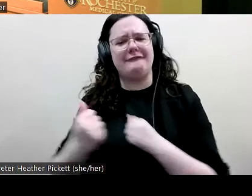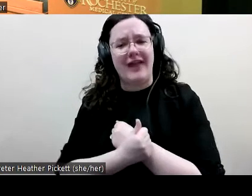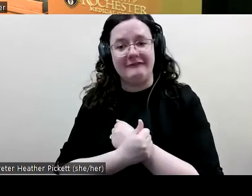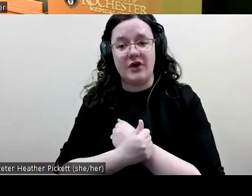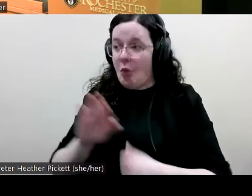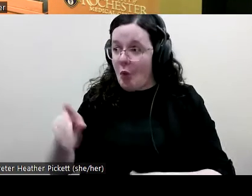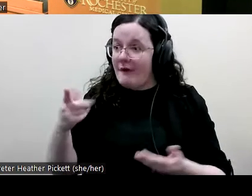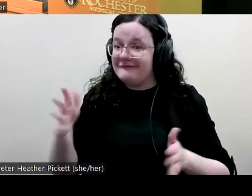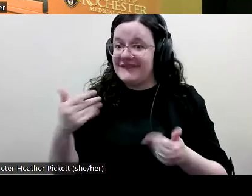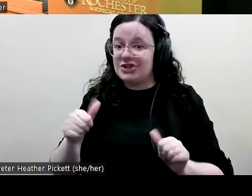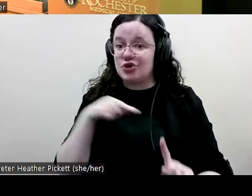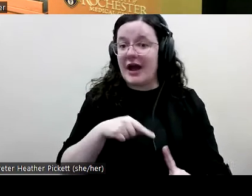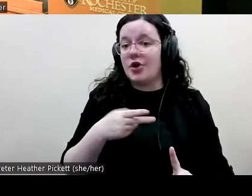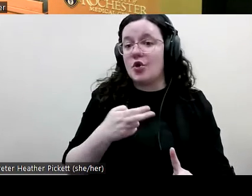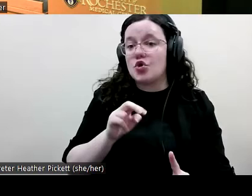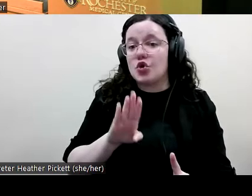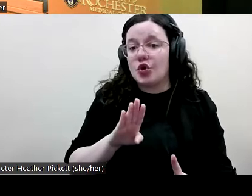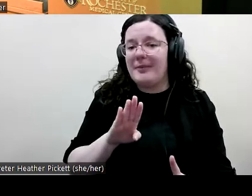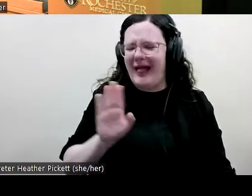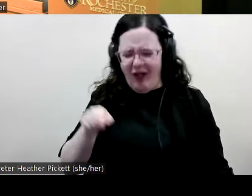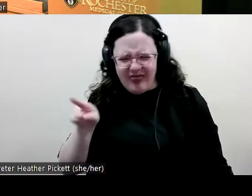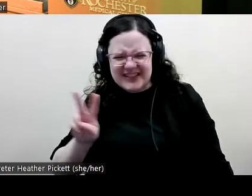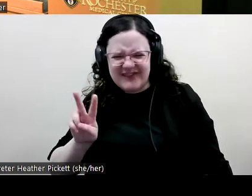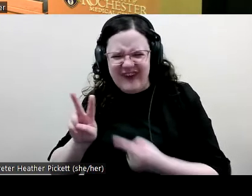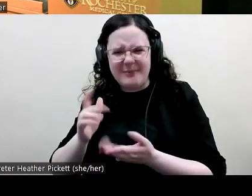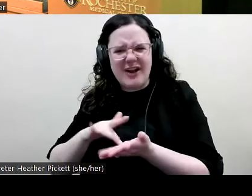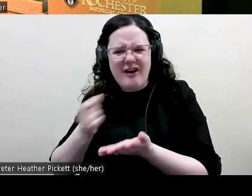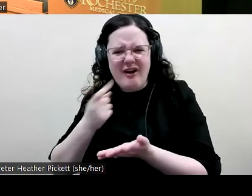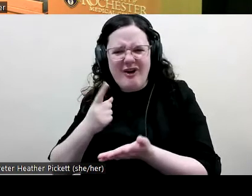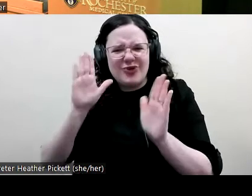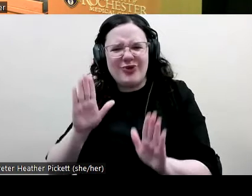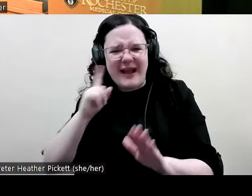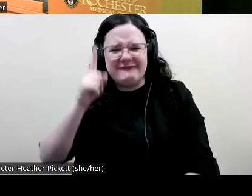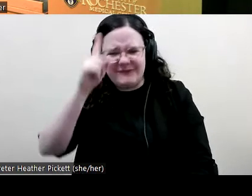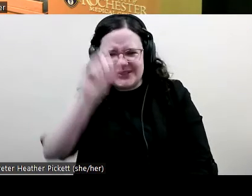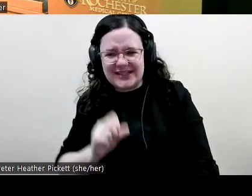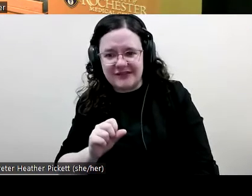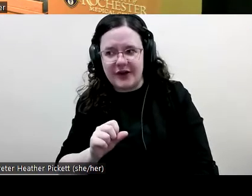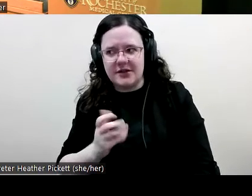with schizophrenia um people give you tons of bad advice and it's hard to know what to do um